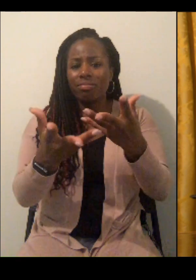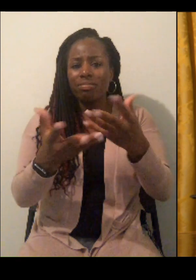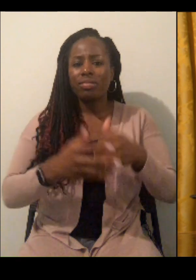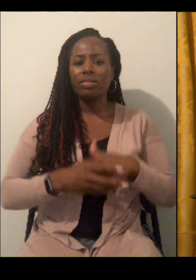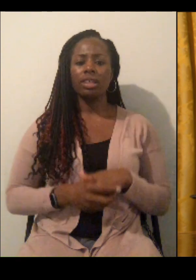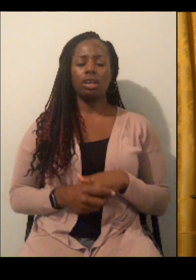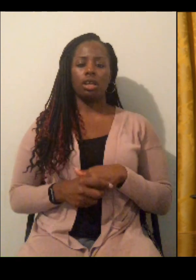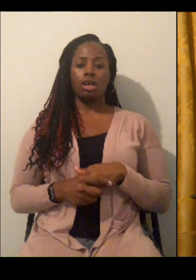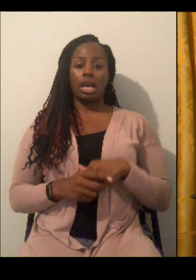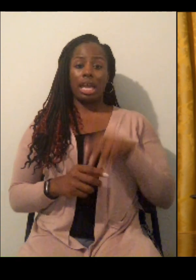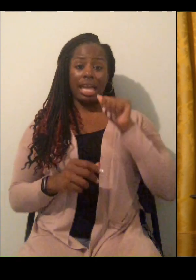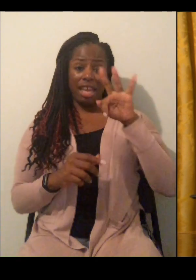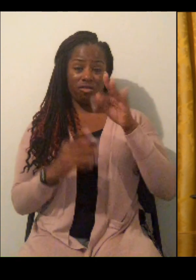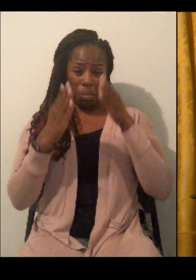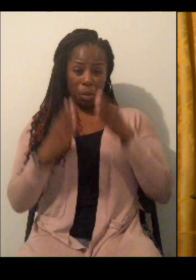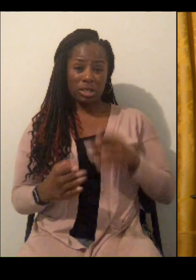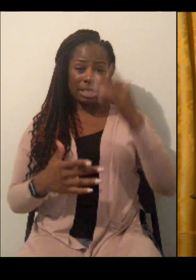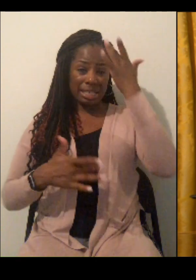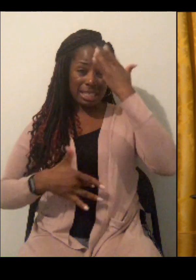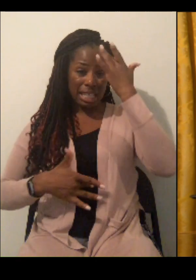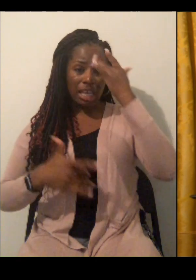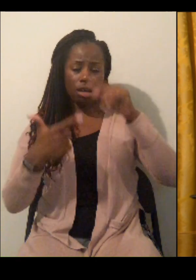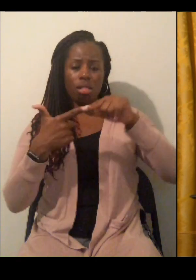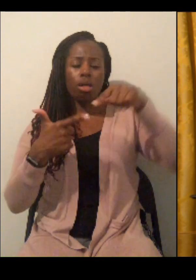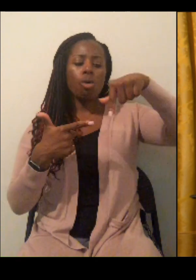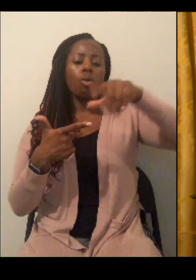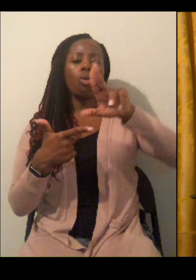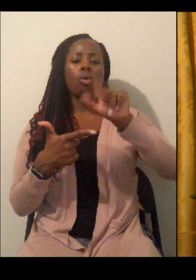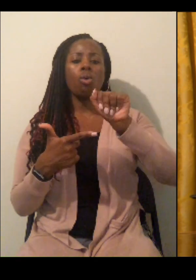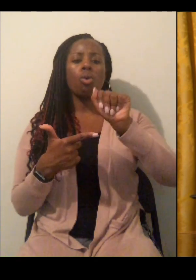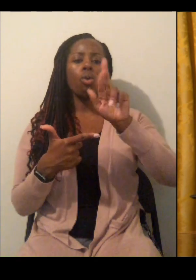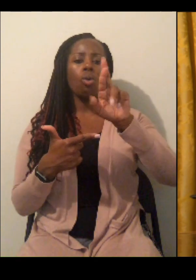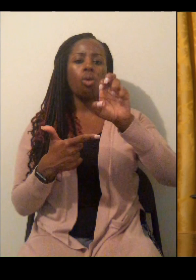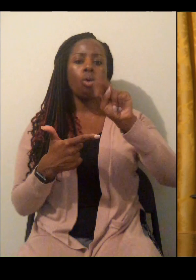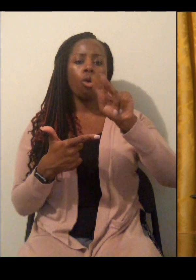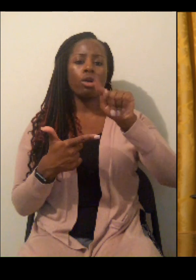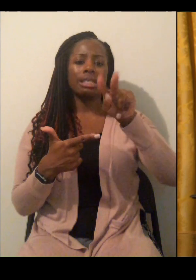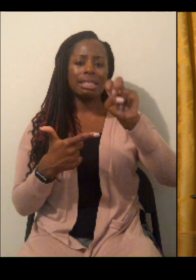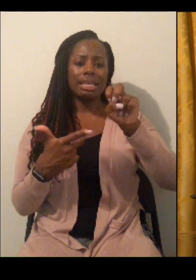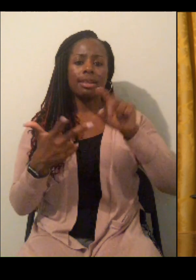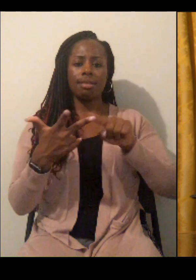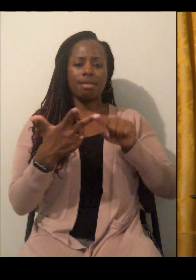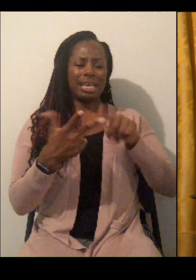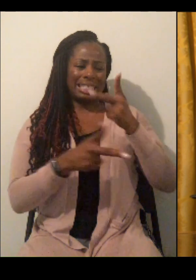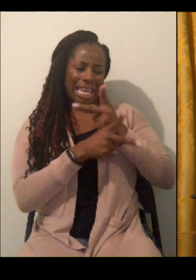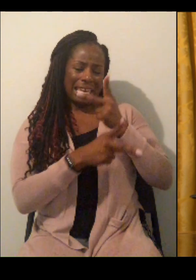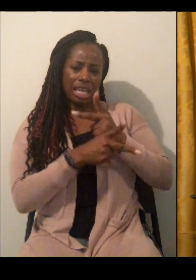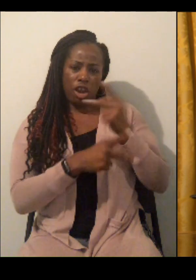quarantined or caring for others due to corona virus I will be asking Congress